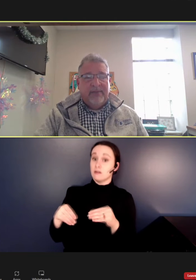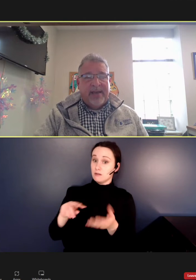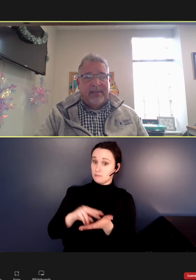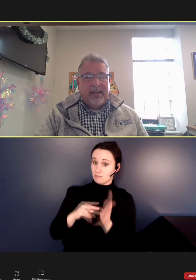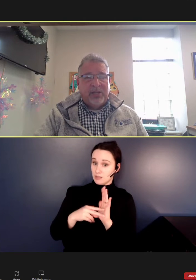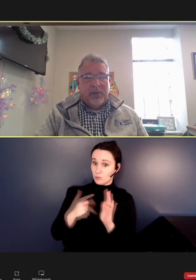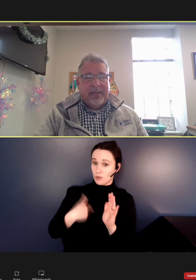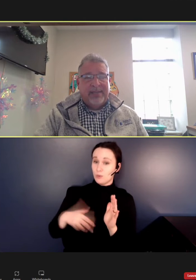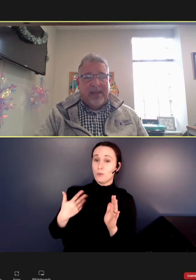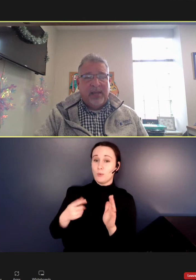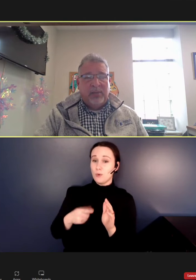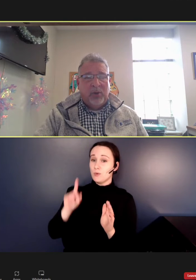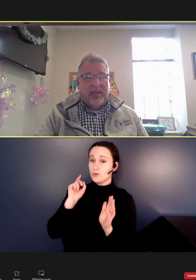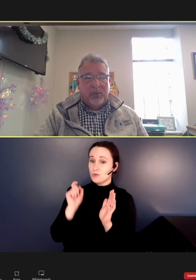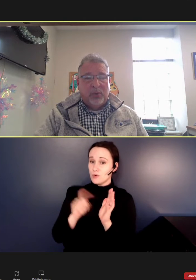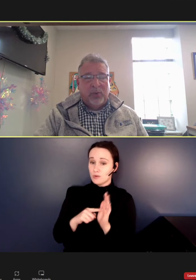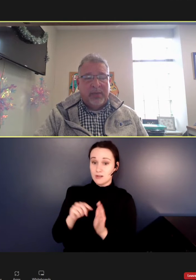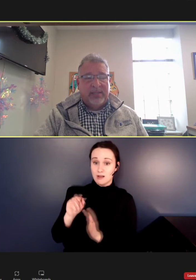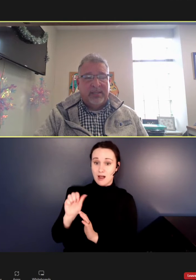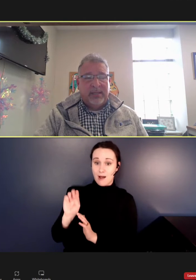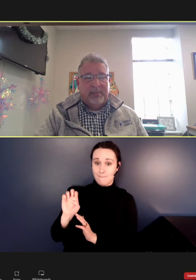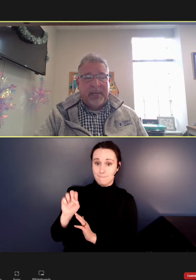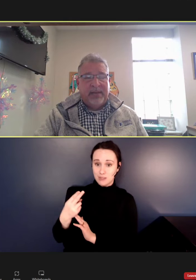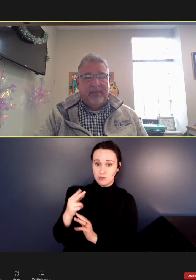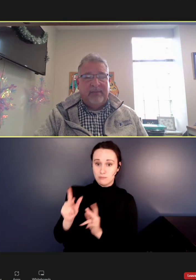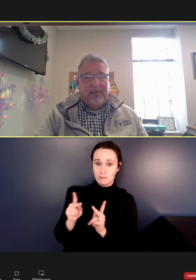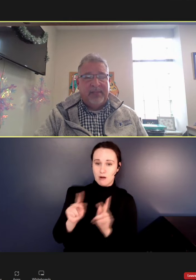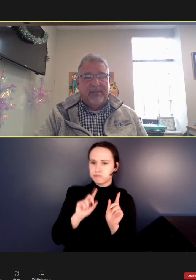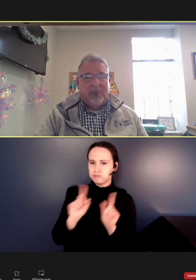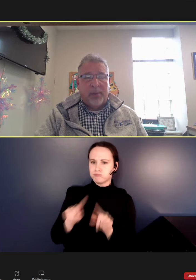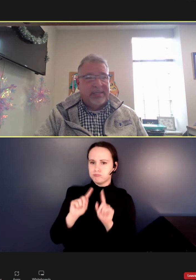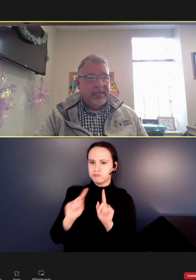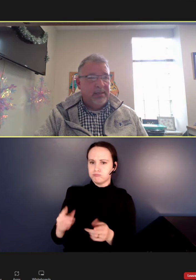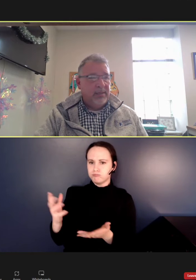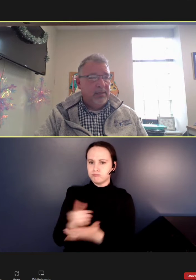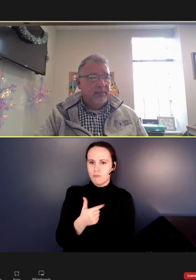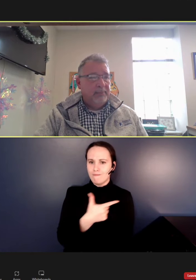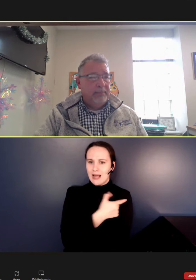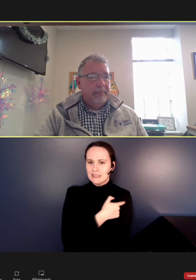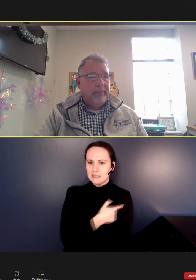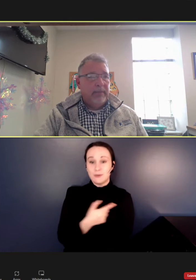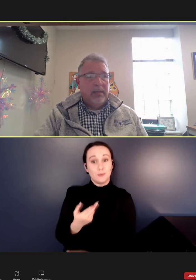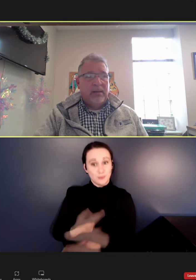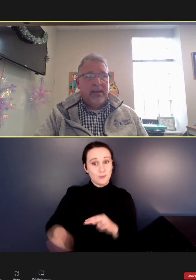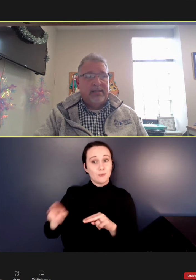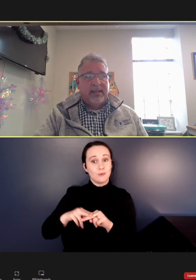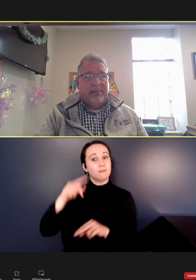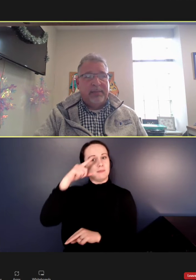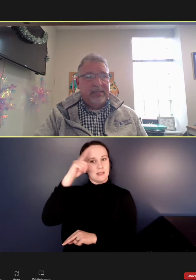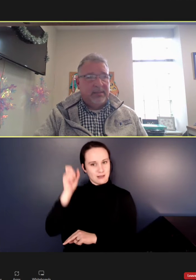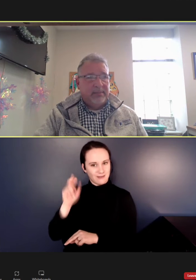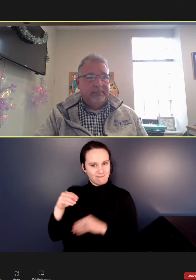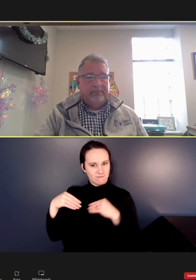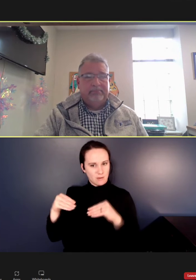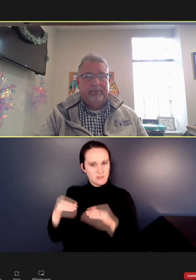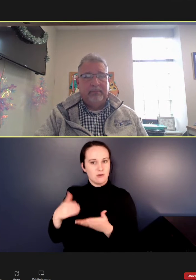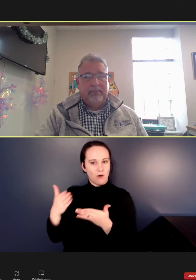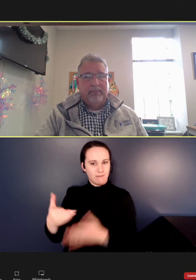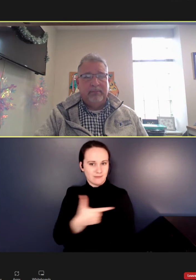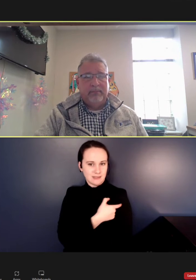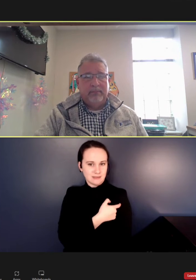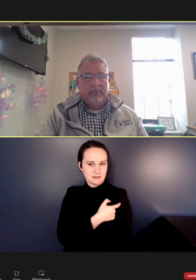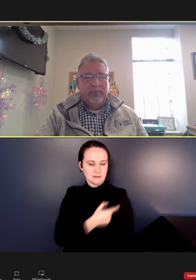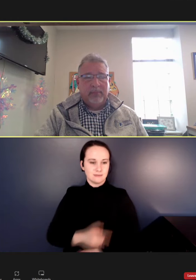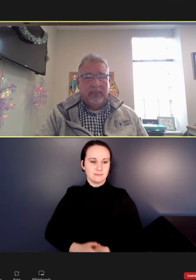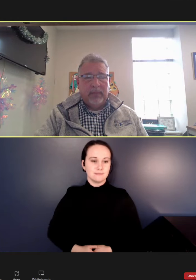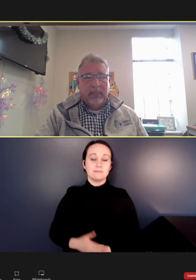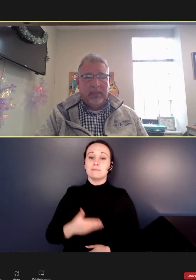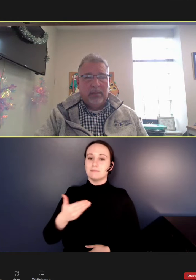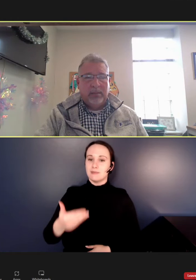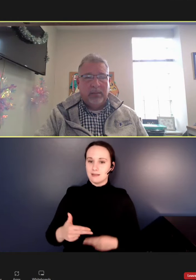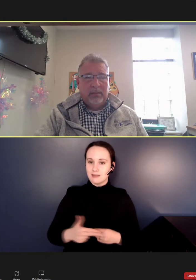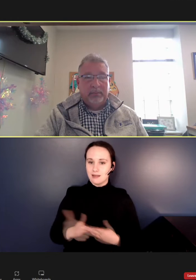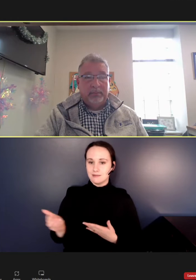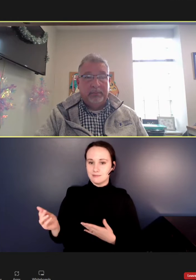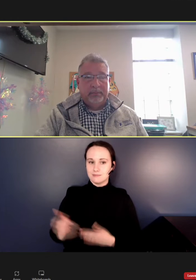in vaccination rates in that community through this independent VFC pharmacy. Next slide, please.